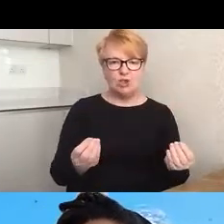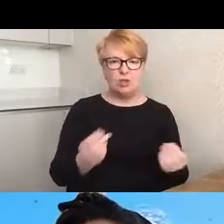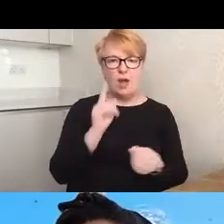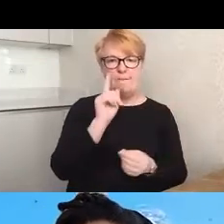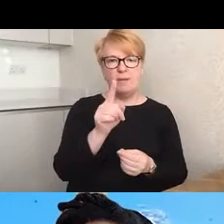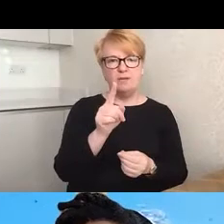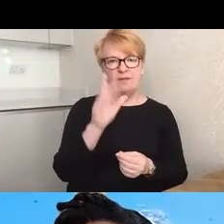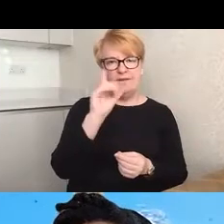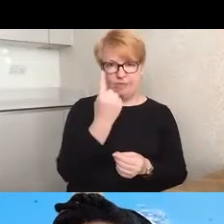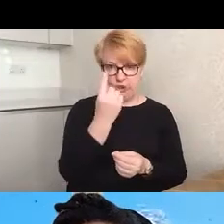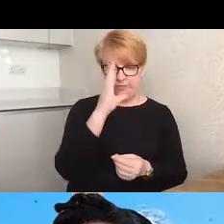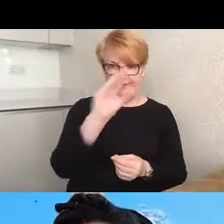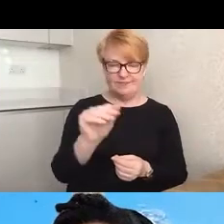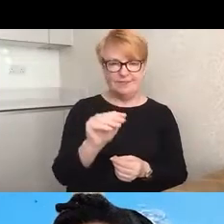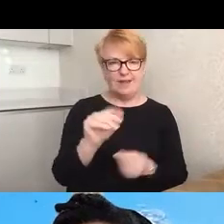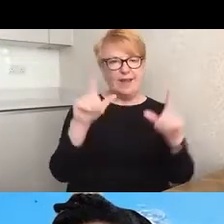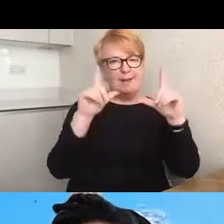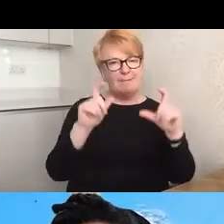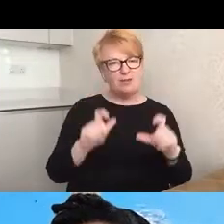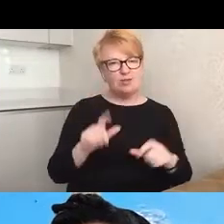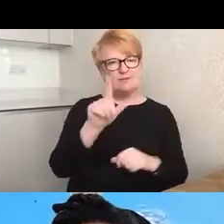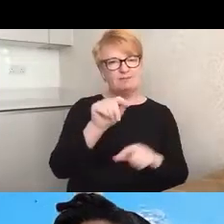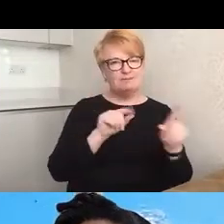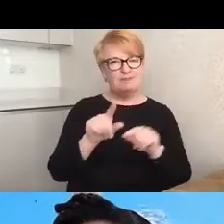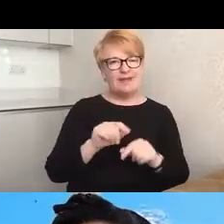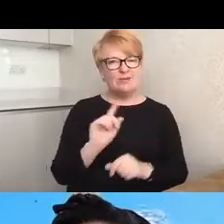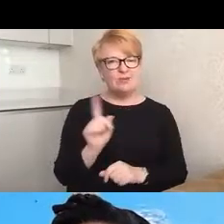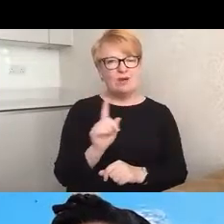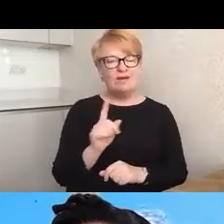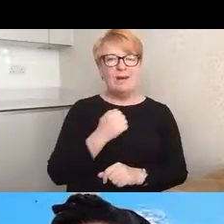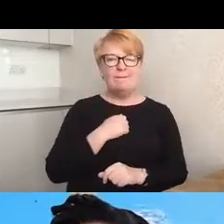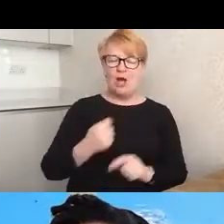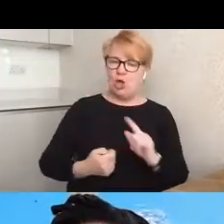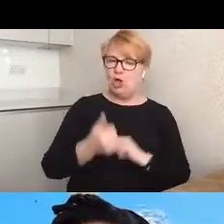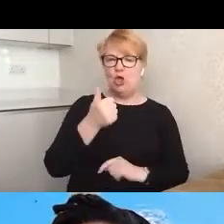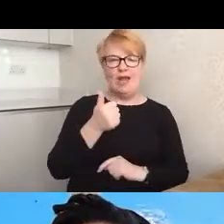They are the images that represent my earliest experiences of socially engaged practice.